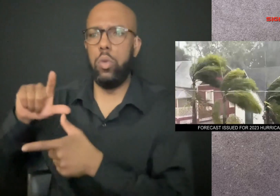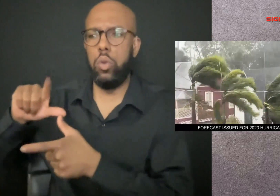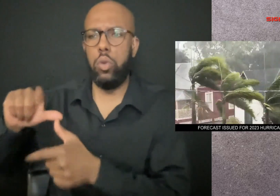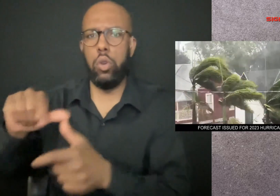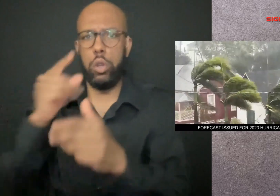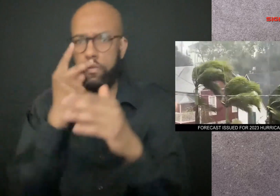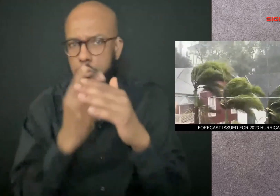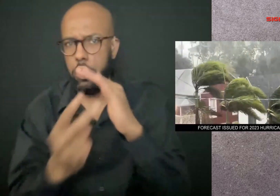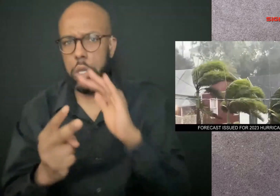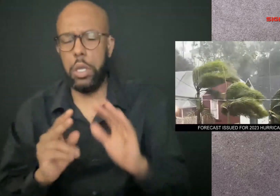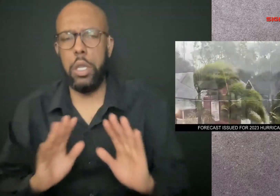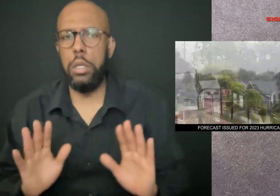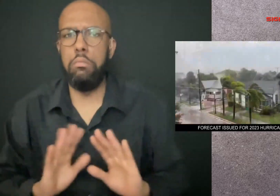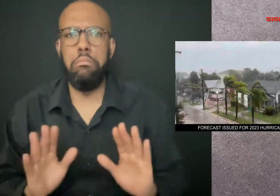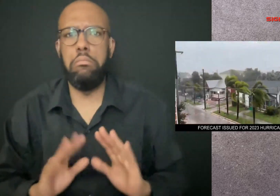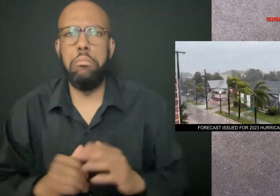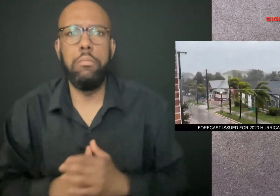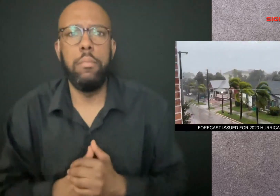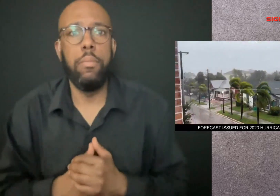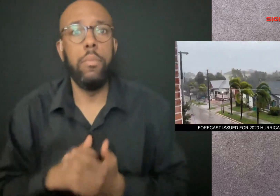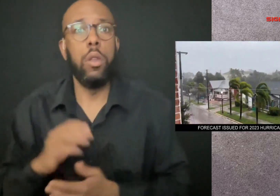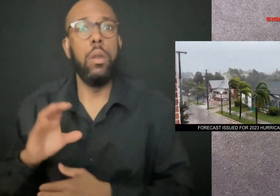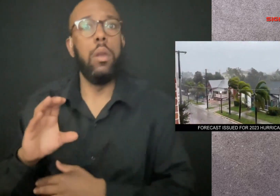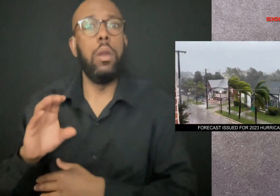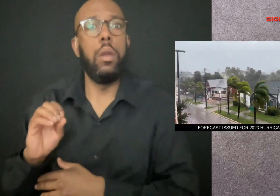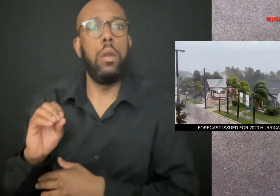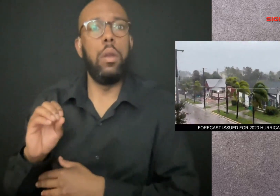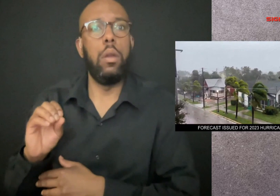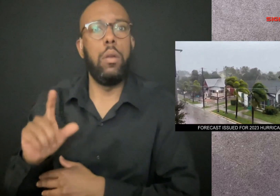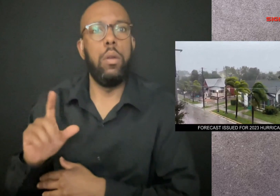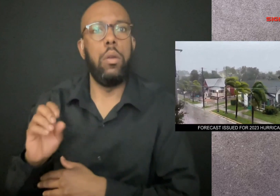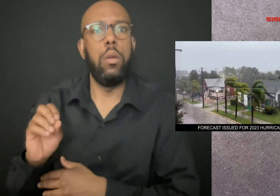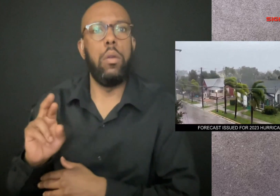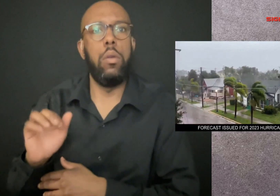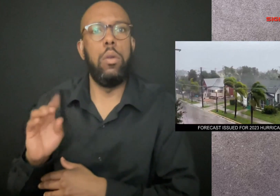the show will now be retitled Live with Kelly and Mark